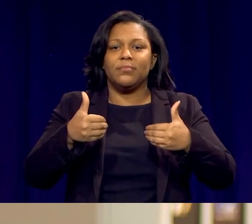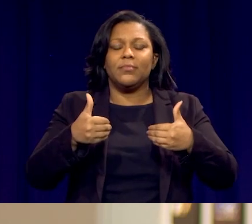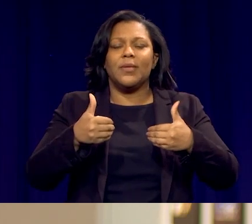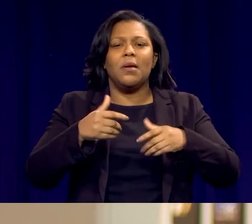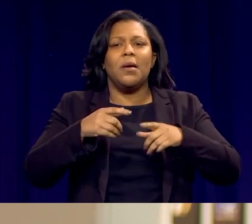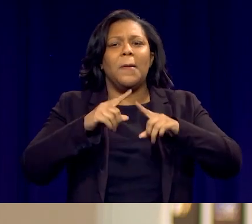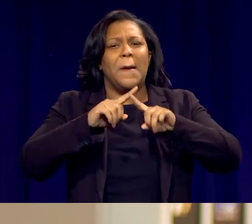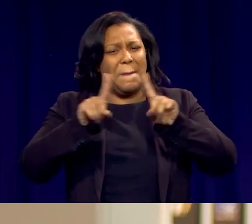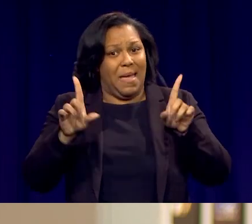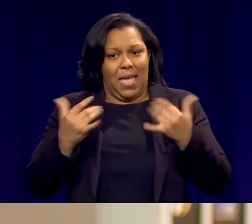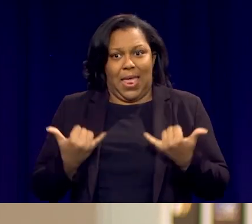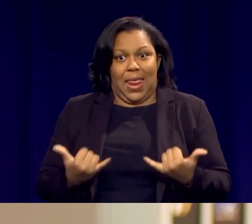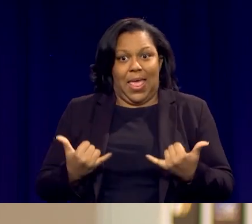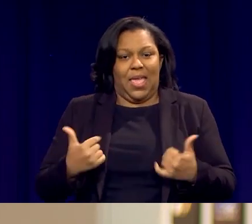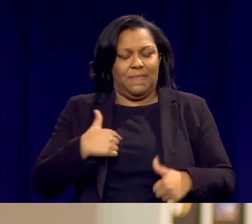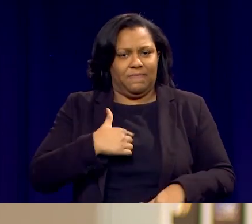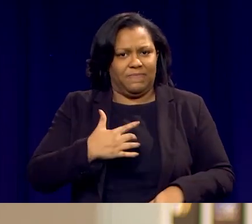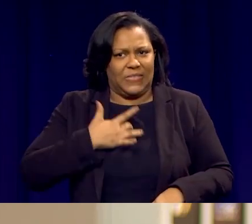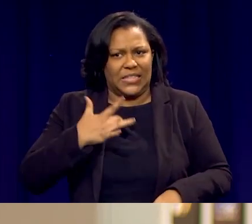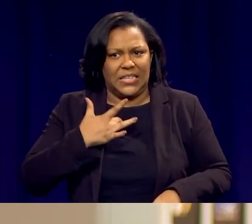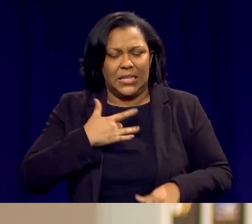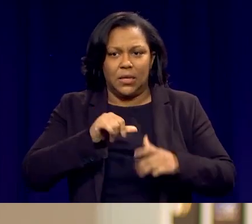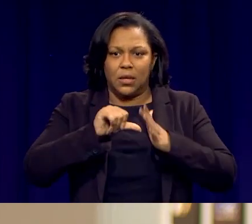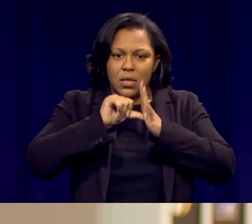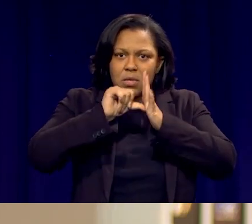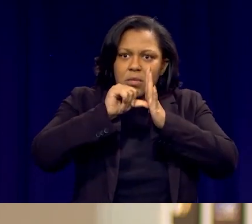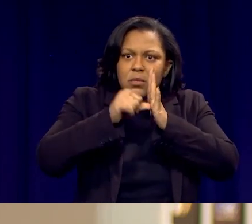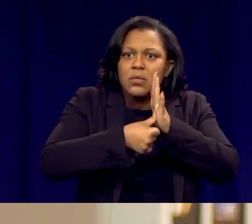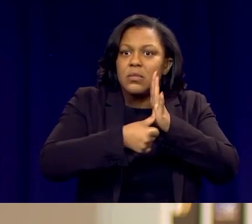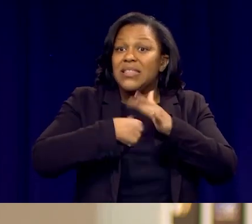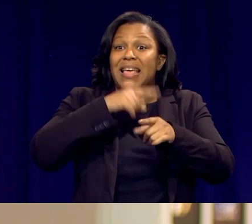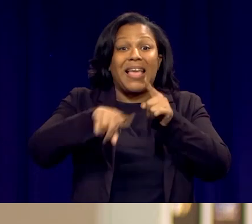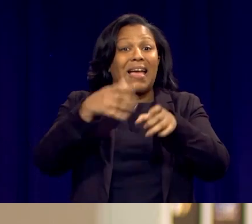And the fact that we've not been able to receive services